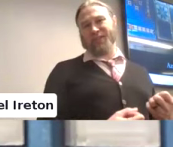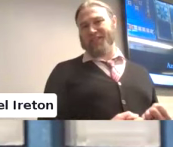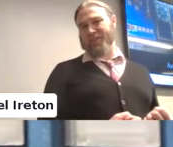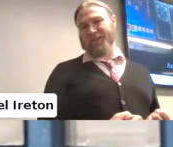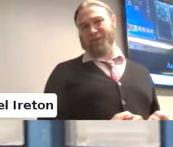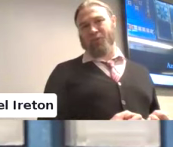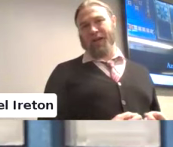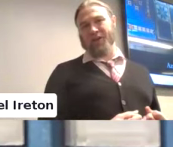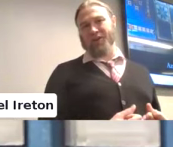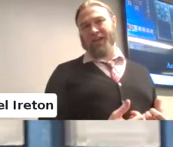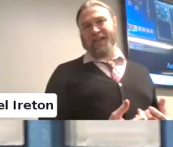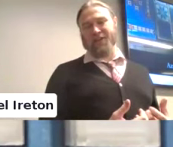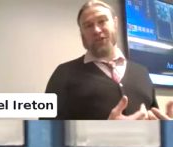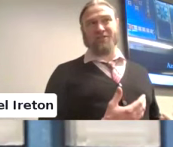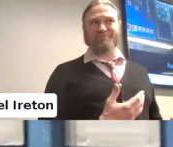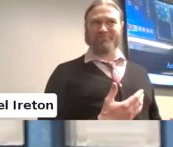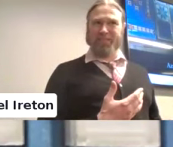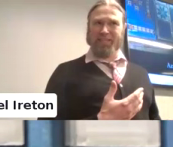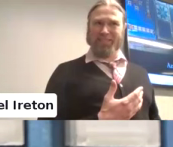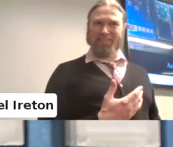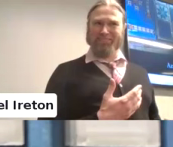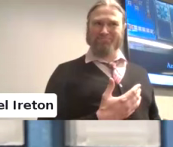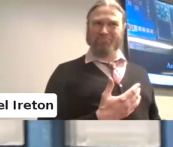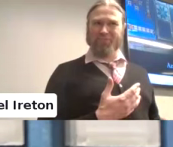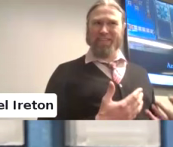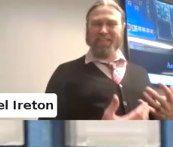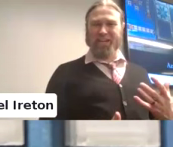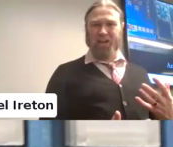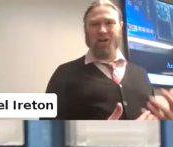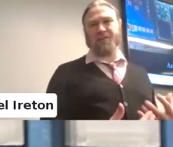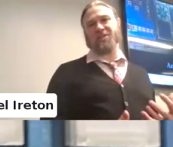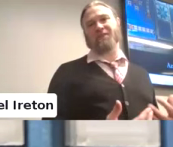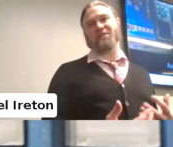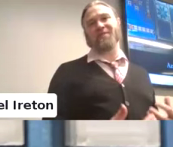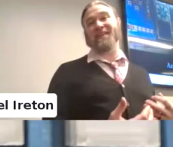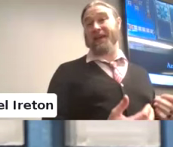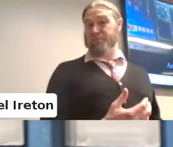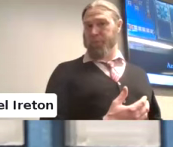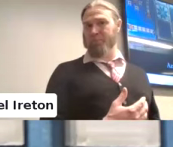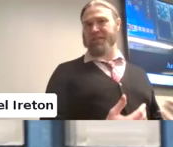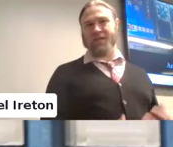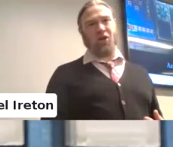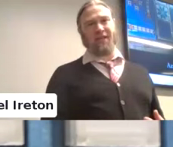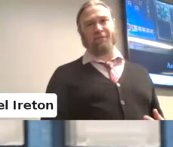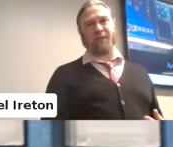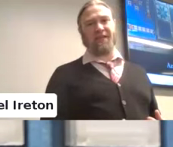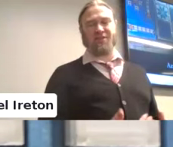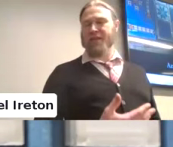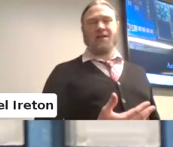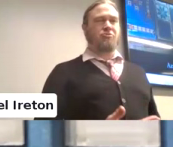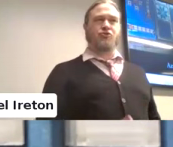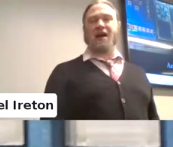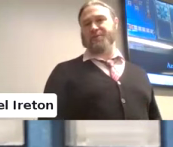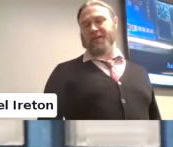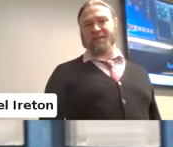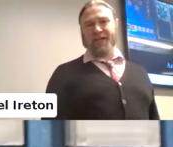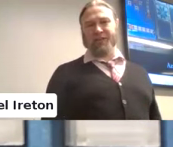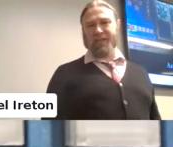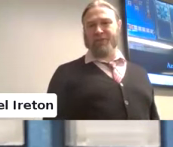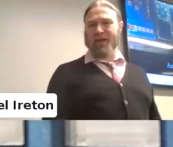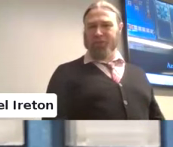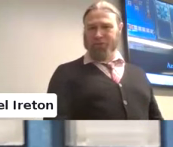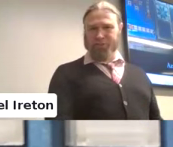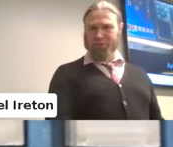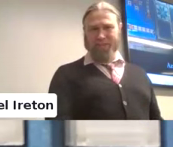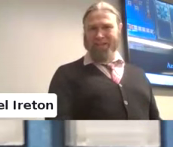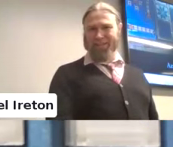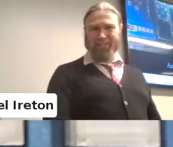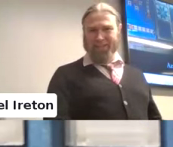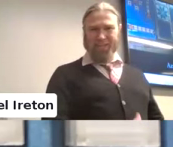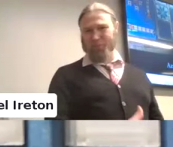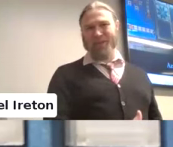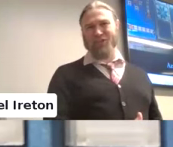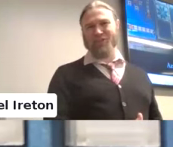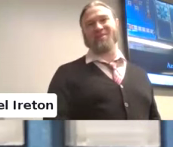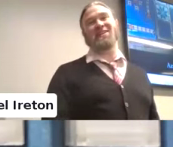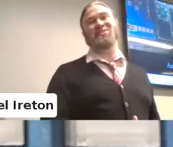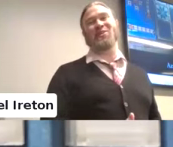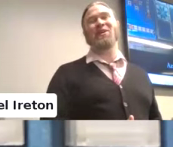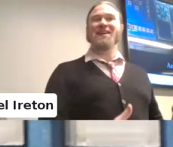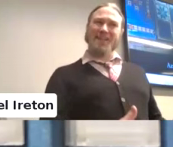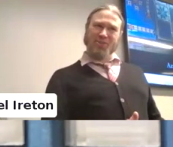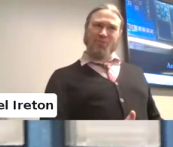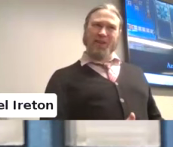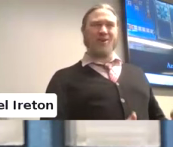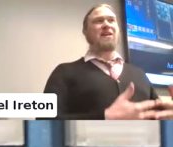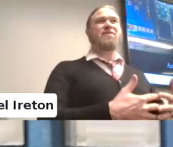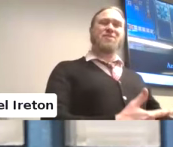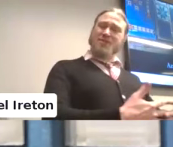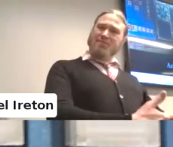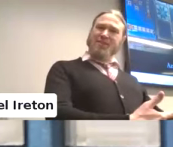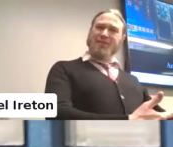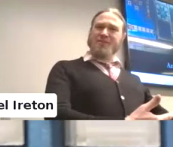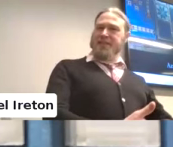So here's an instance where this was something that also really makes the game more accessible.